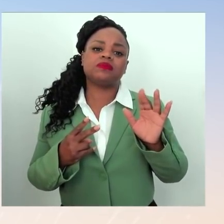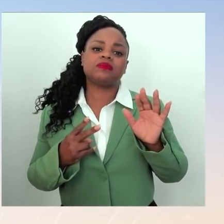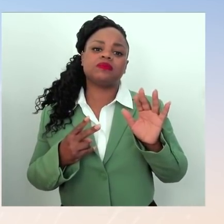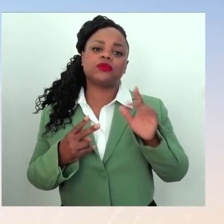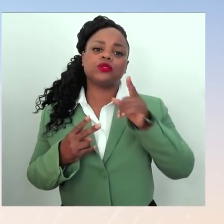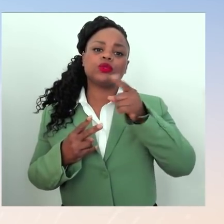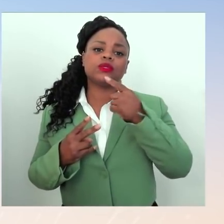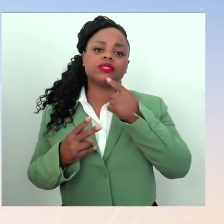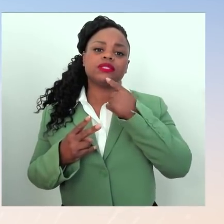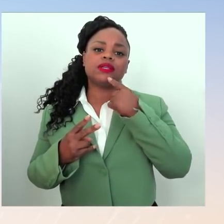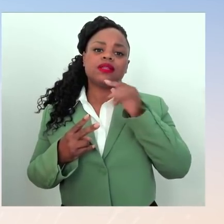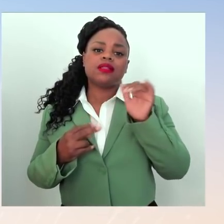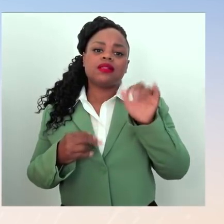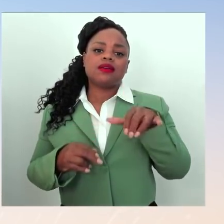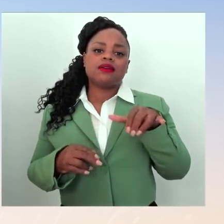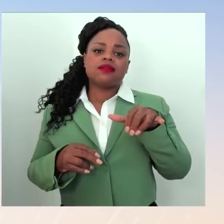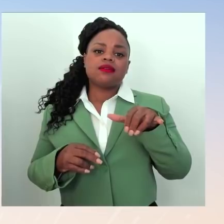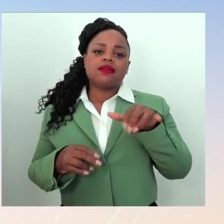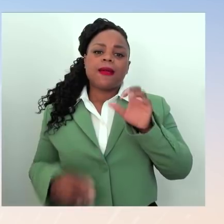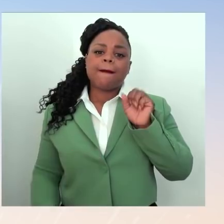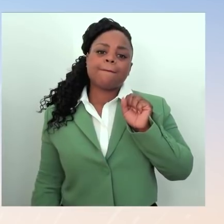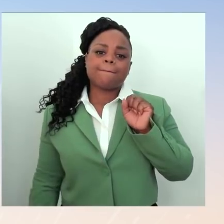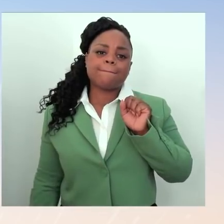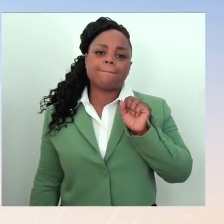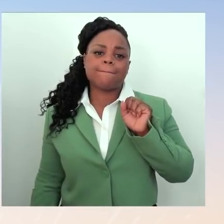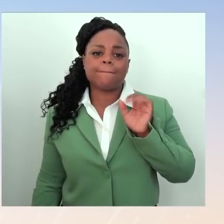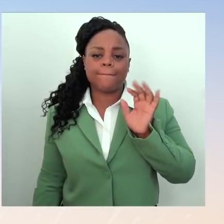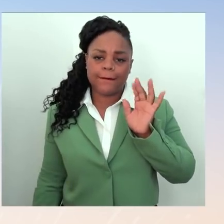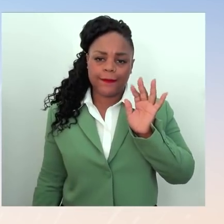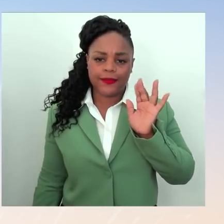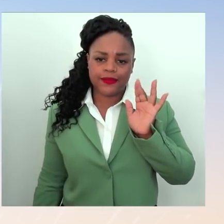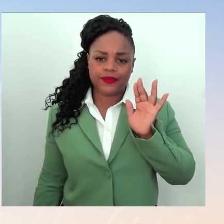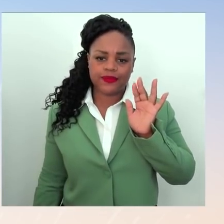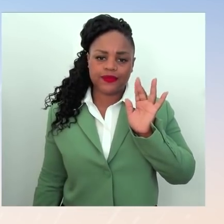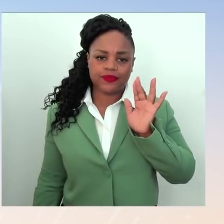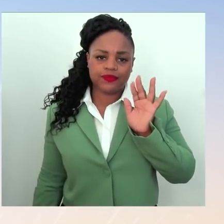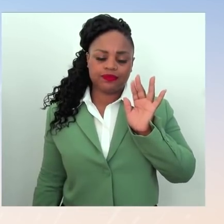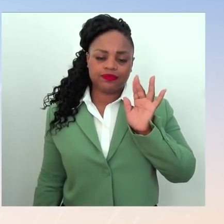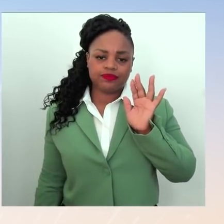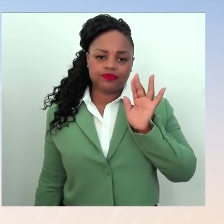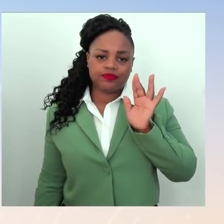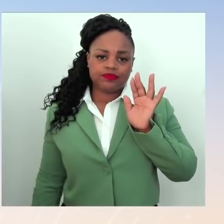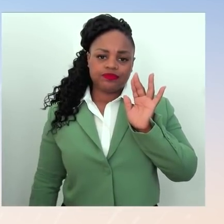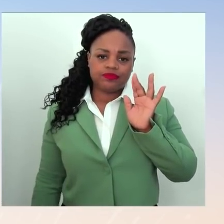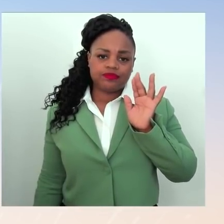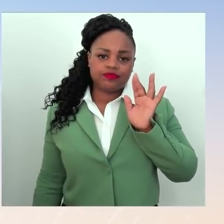I mean, one shouldn't view the differentiation on energy as a failure of the coordination?